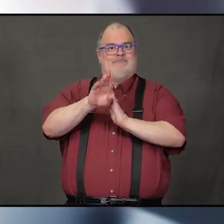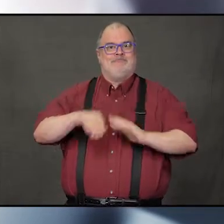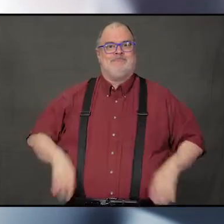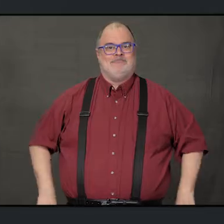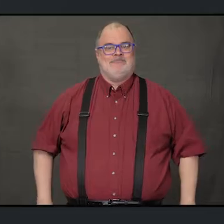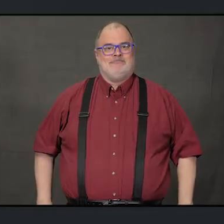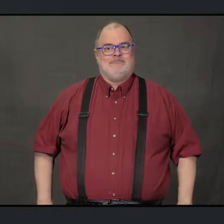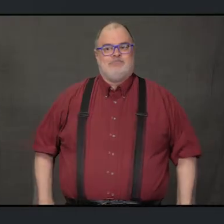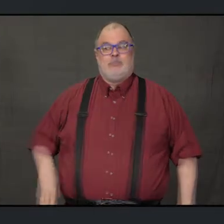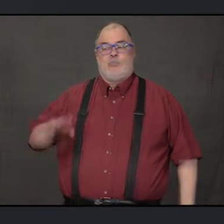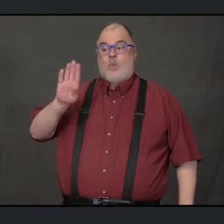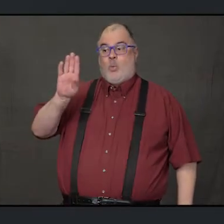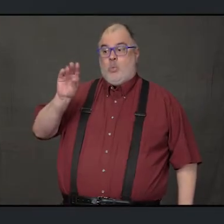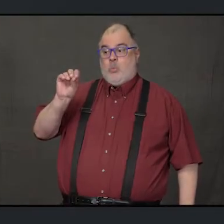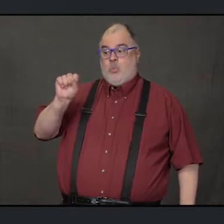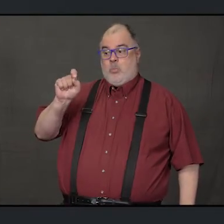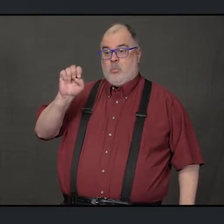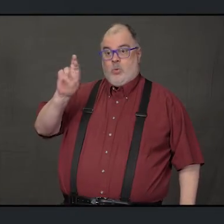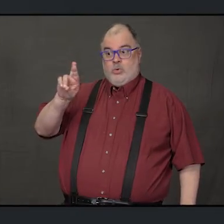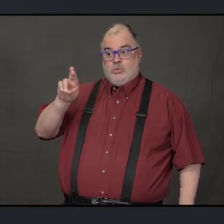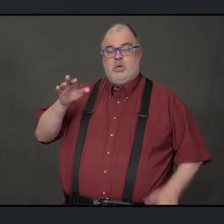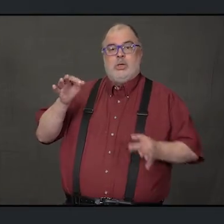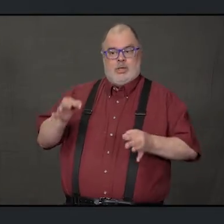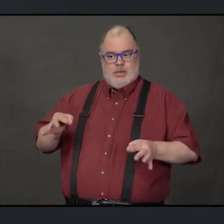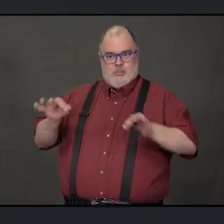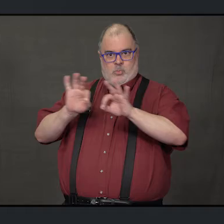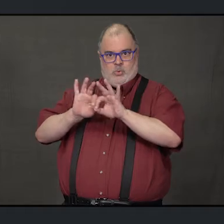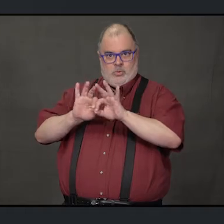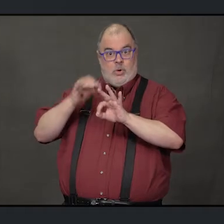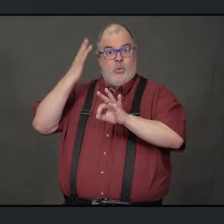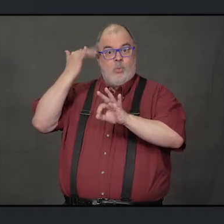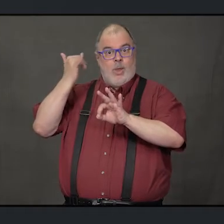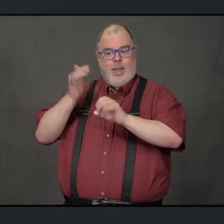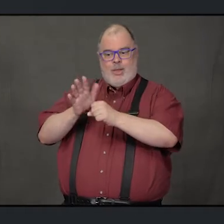Boosters are very important because COVID-19, like many viruses, can change.